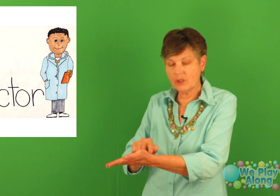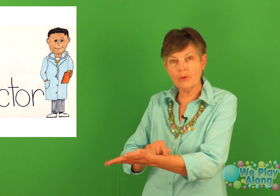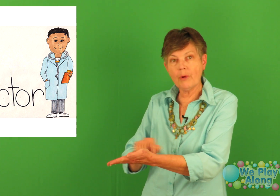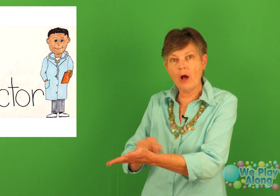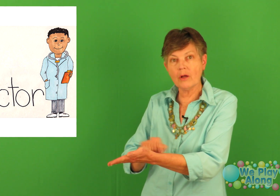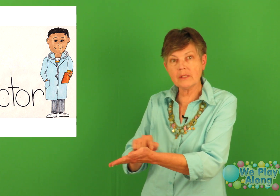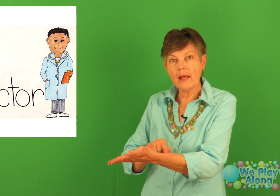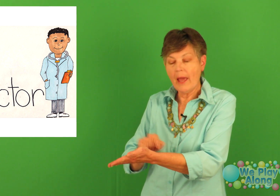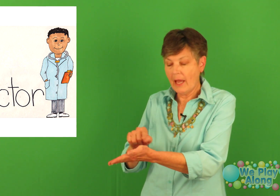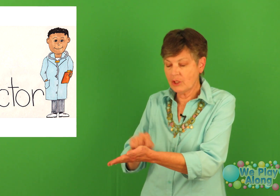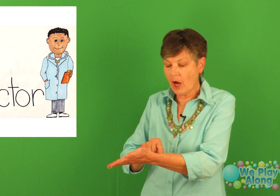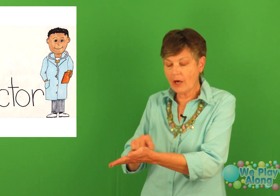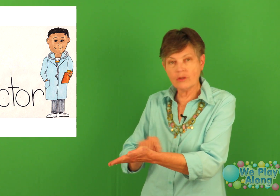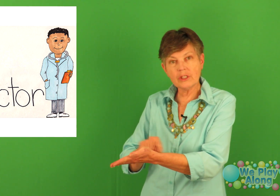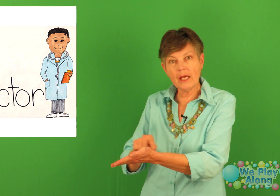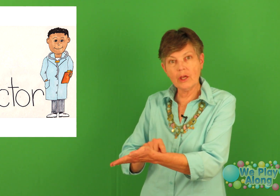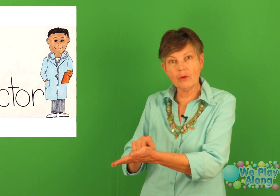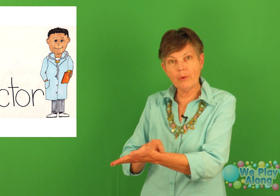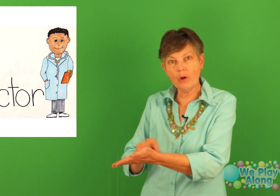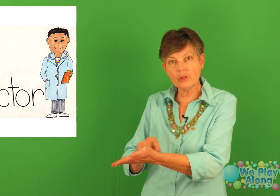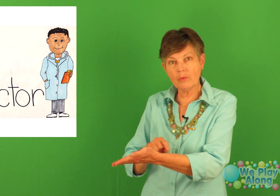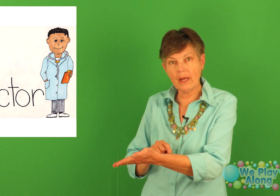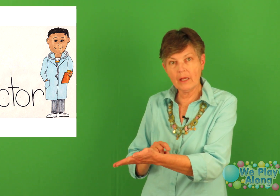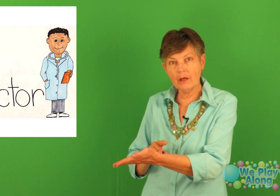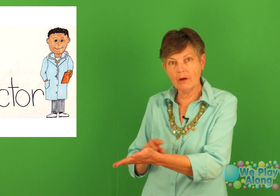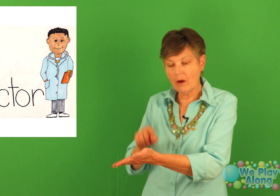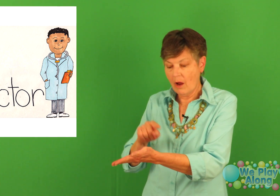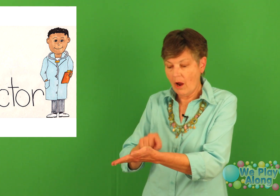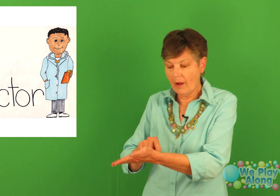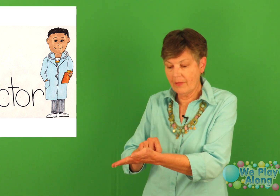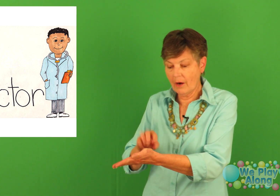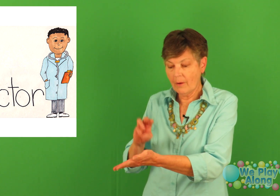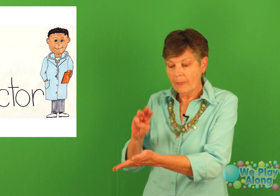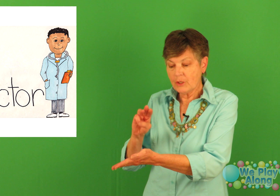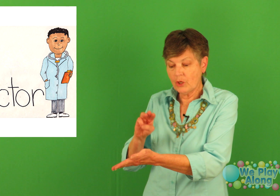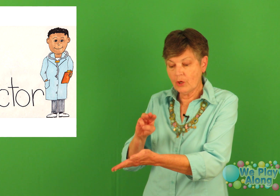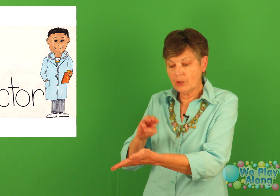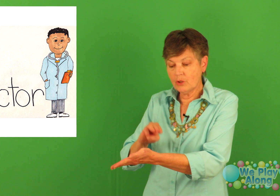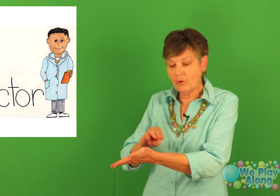is your pulse and doctors take your pulse right here on there so you can do